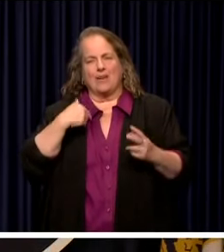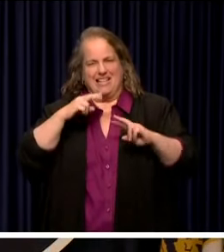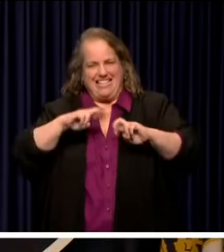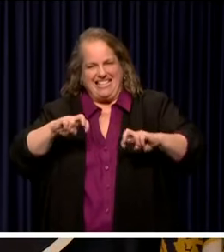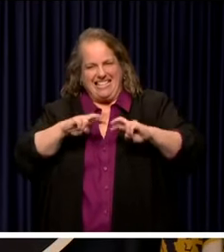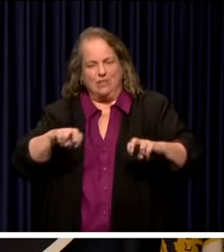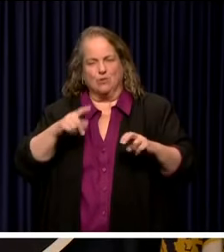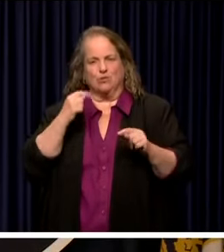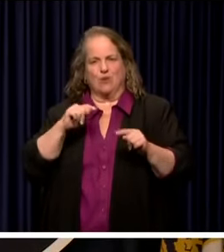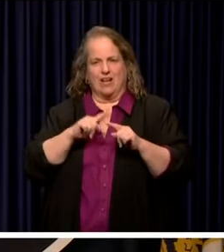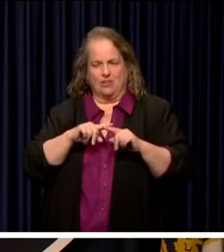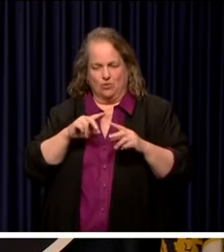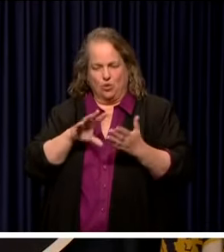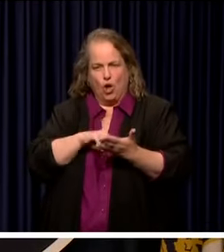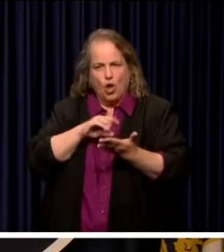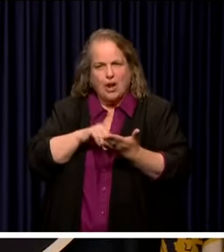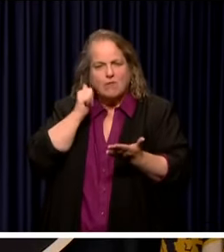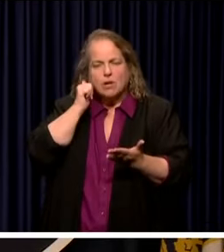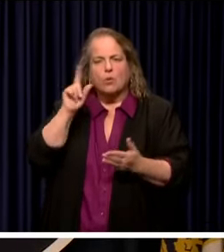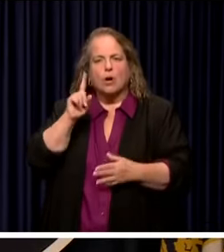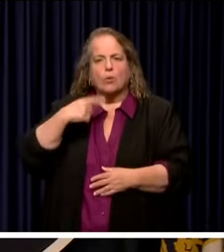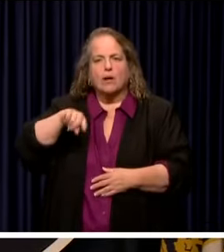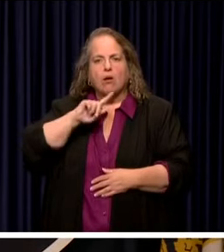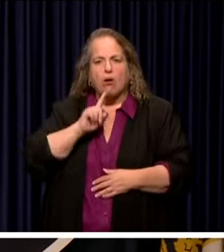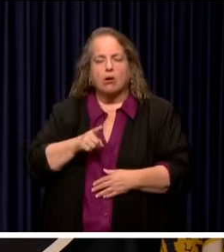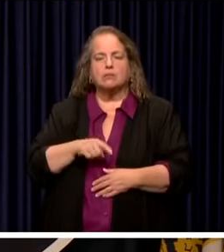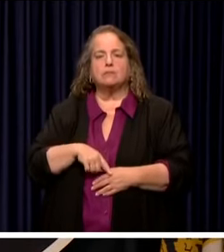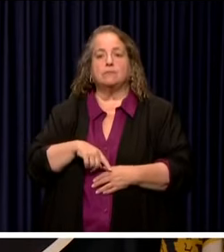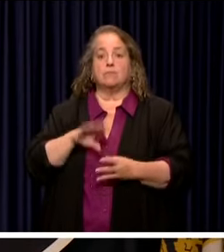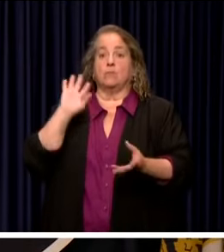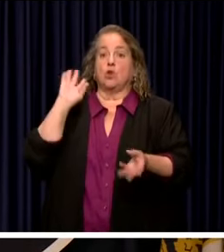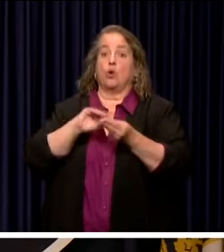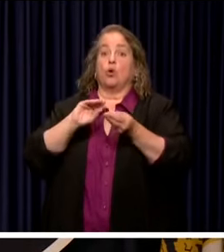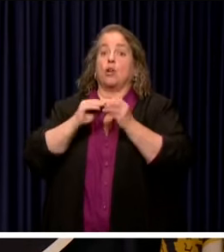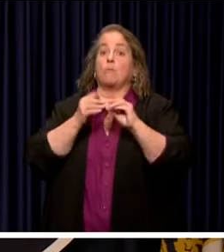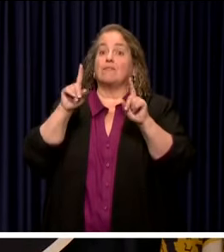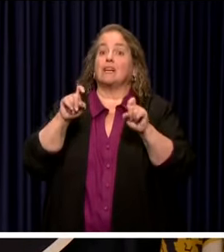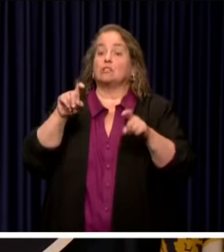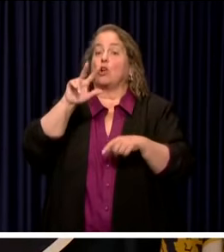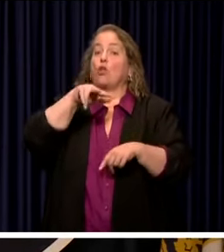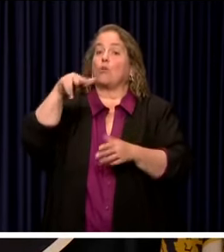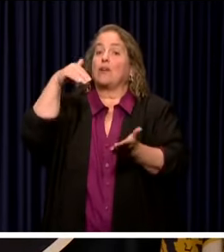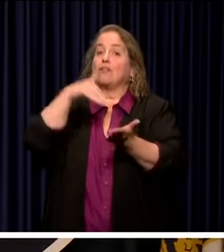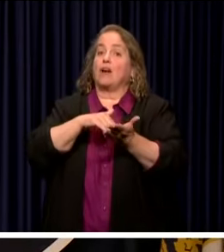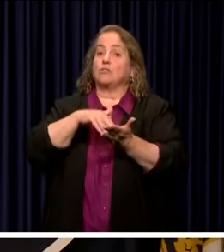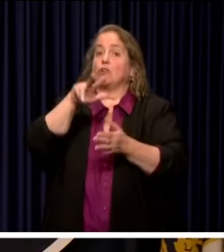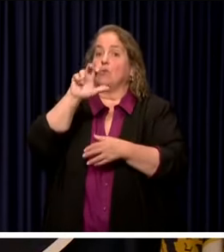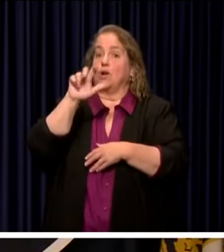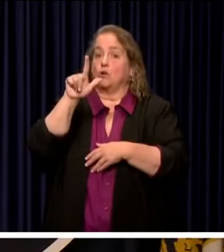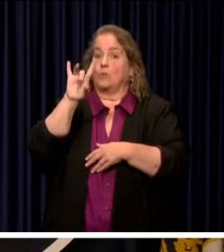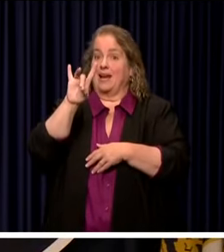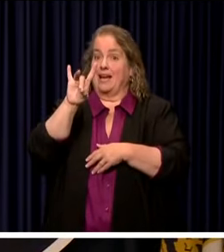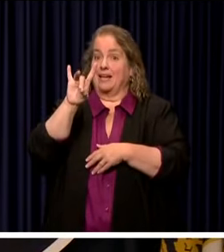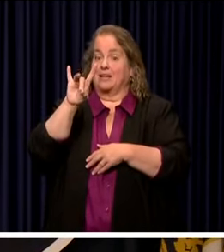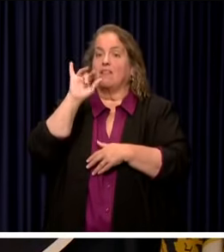RECOVERED 11,266. AND WE ARE GRATEFUL FOR THAT.